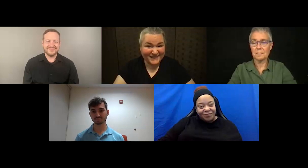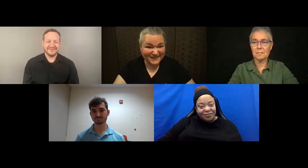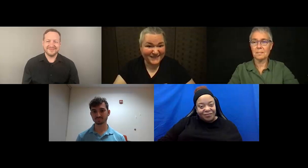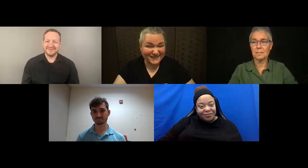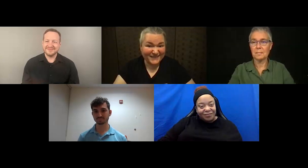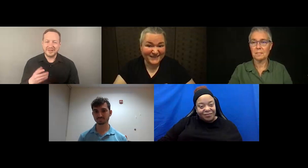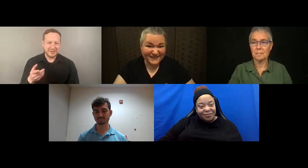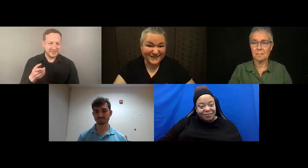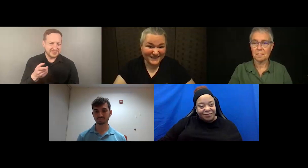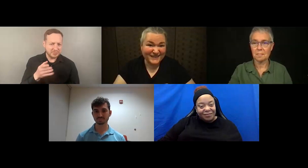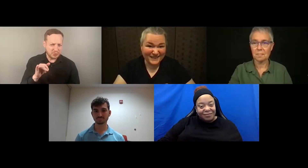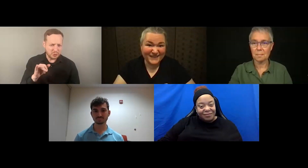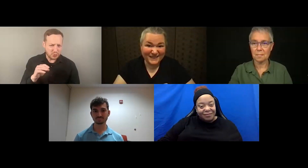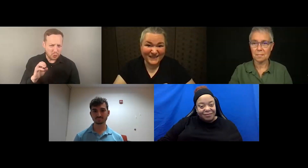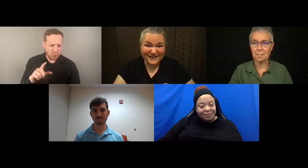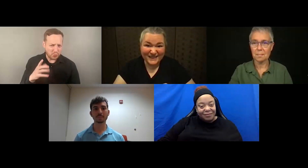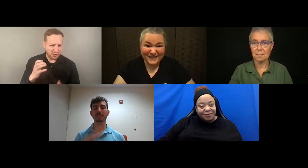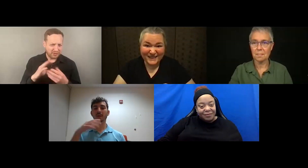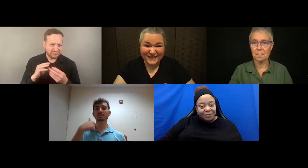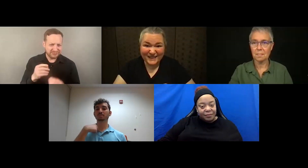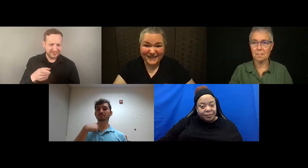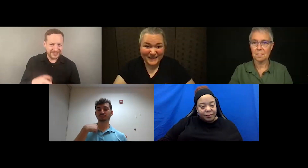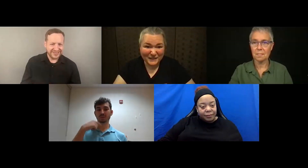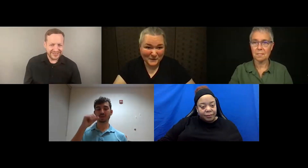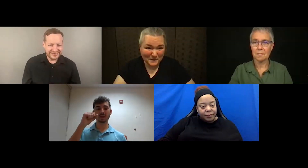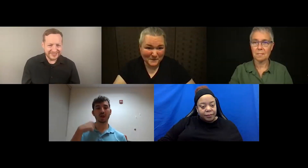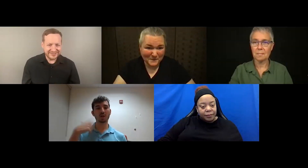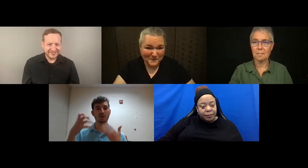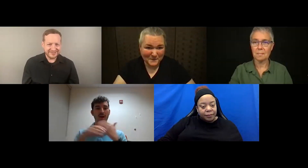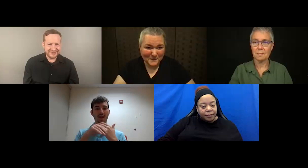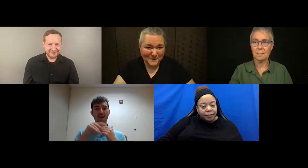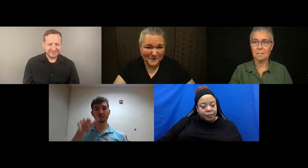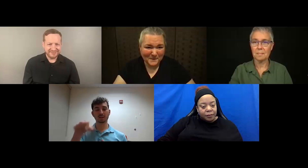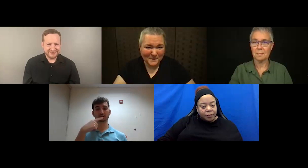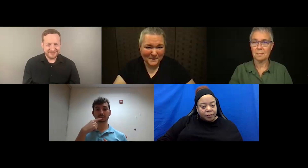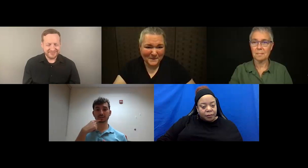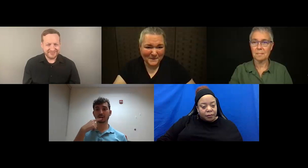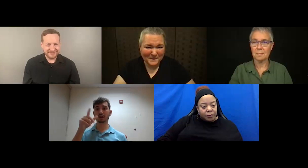Tim: Yoel, did you want to add something?